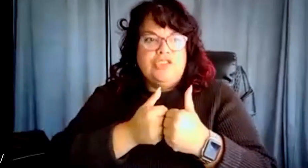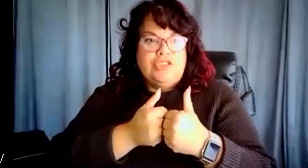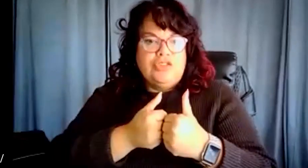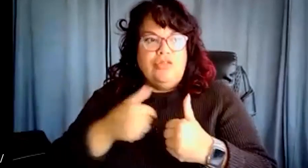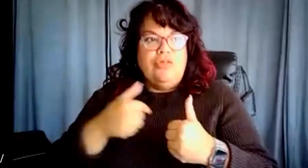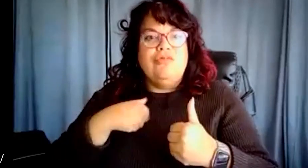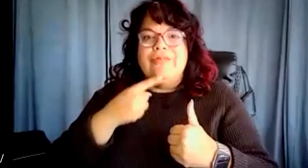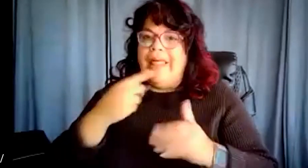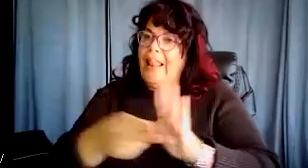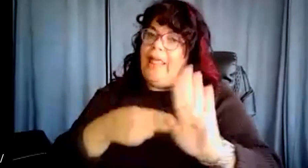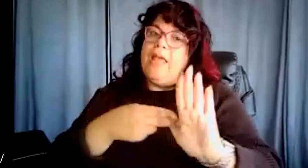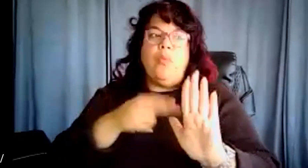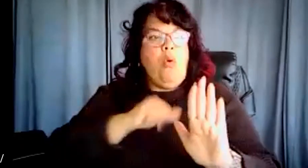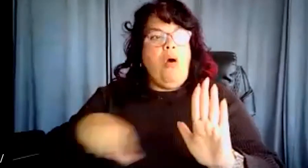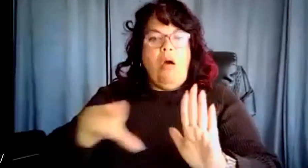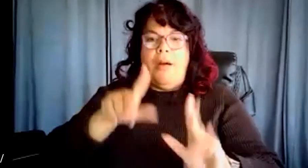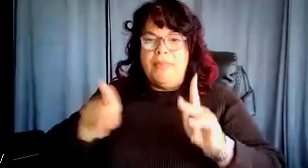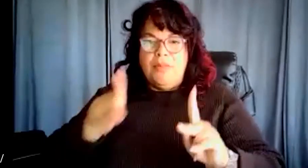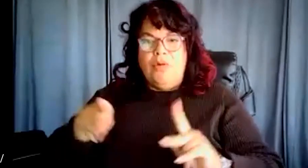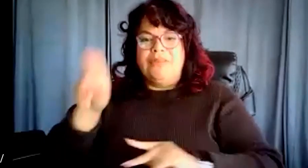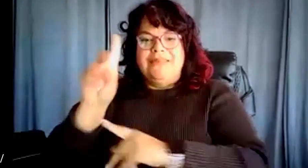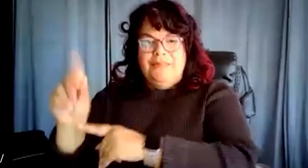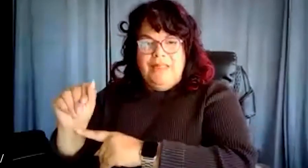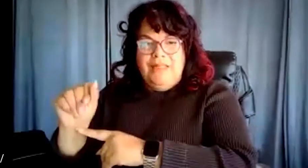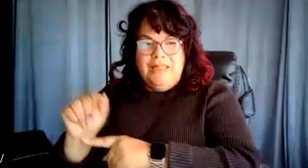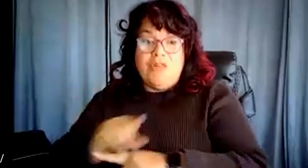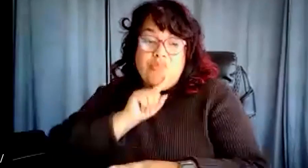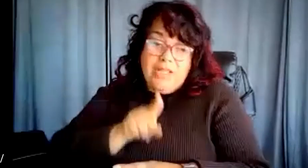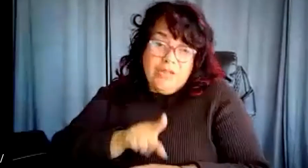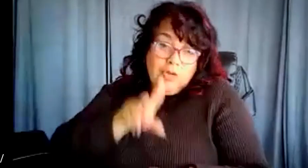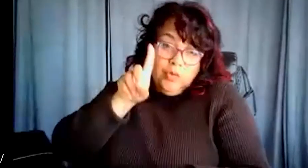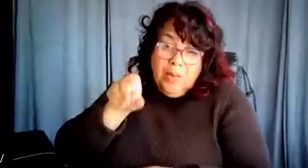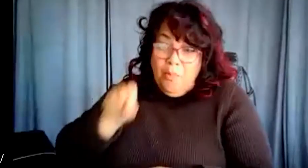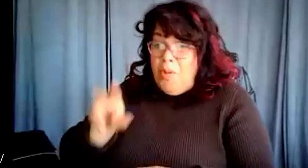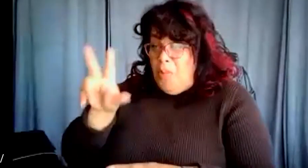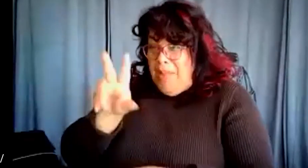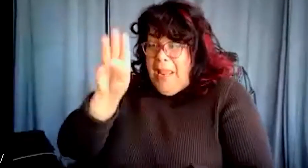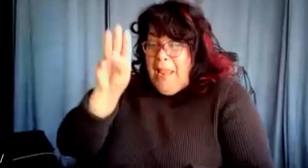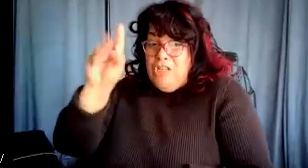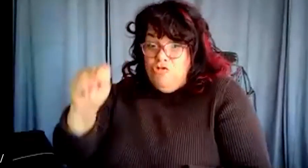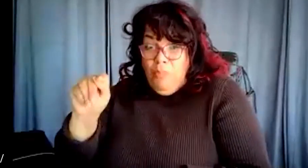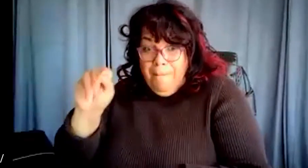term to disabled people because there's 1.3 billion of us around the world who needs to